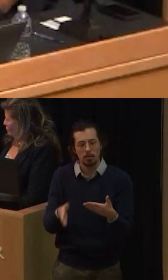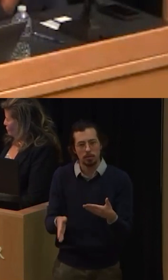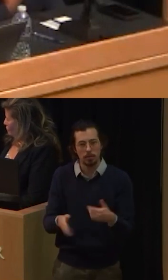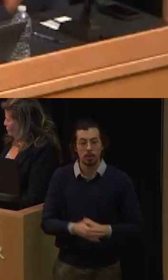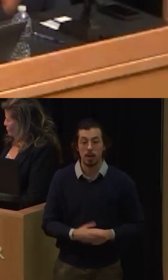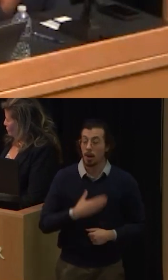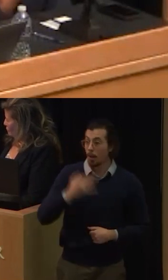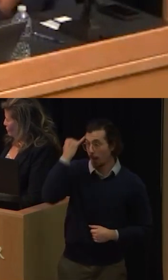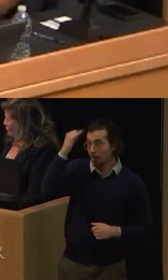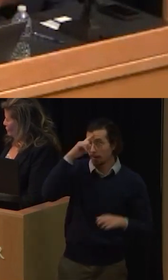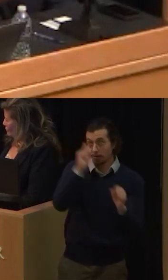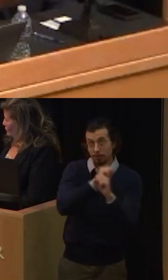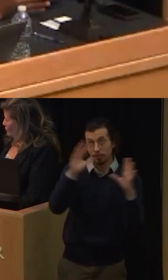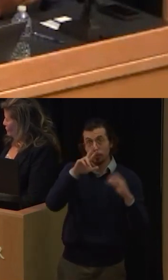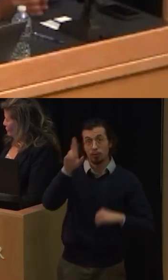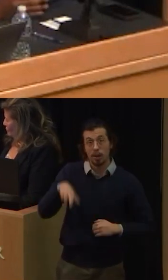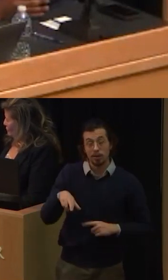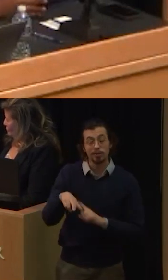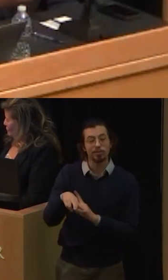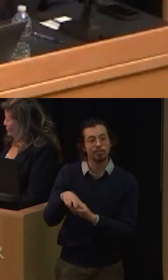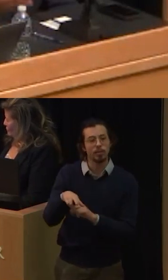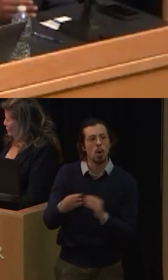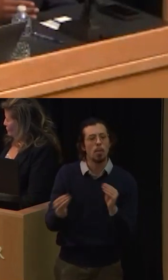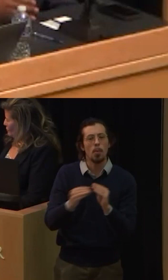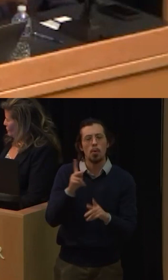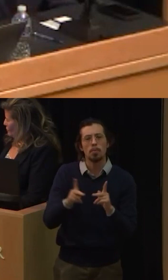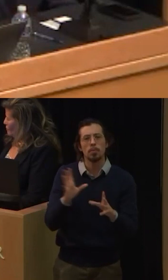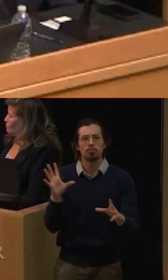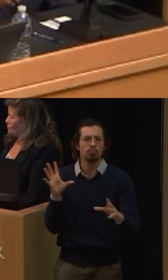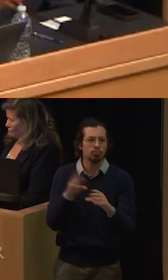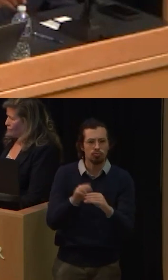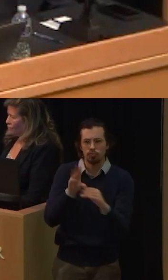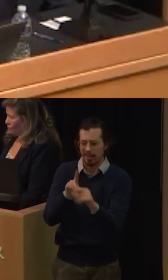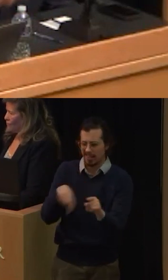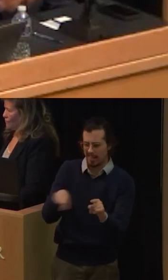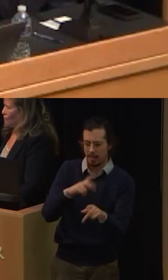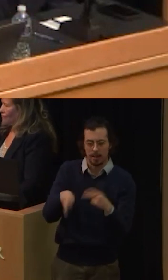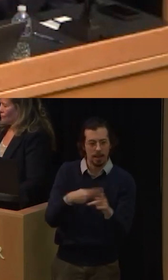My ideal for Rochester is that more people start to get involved in some of these issues,